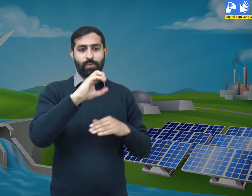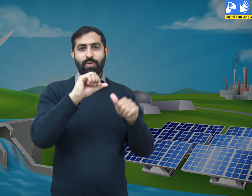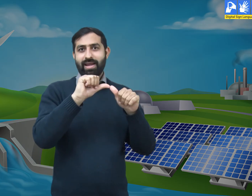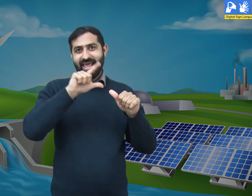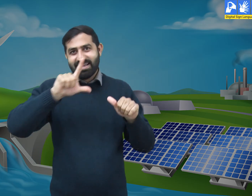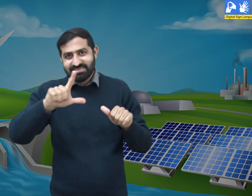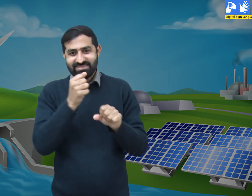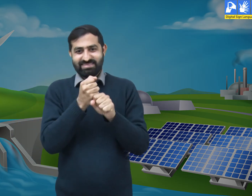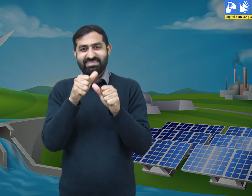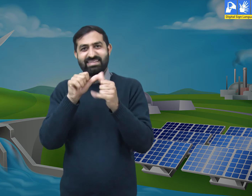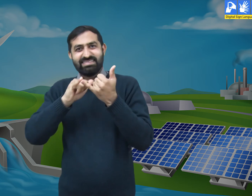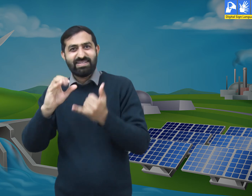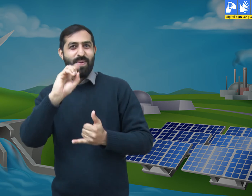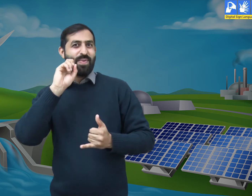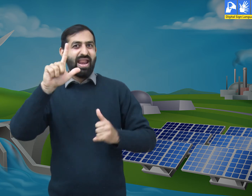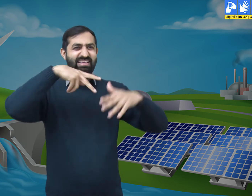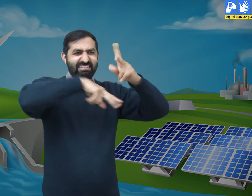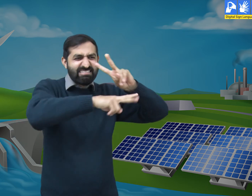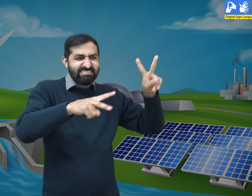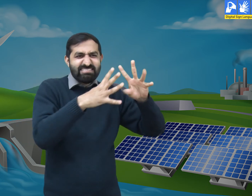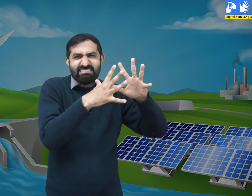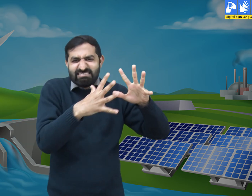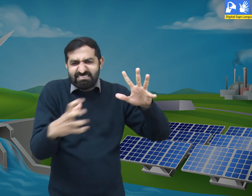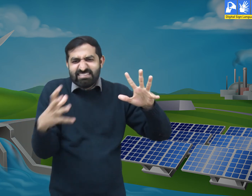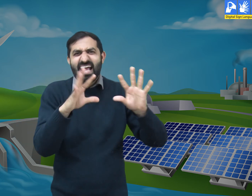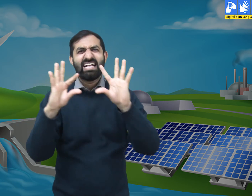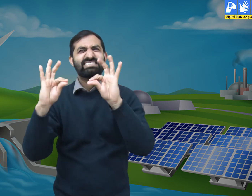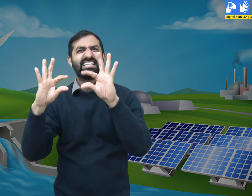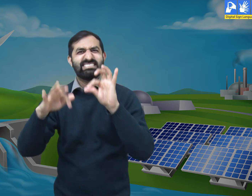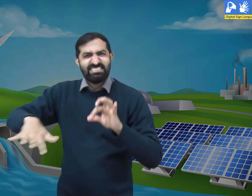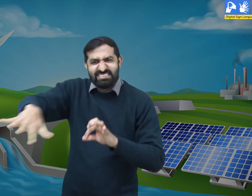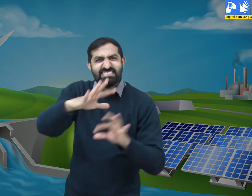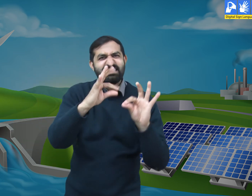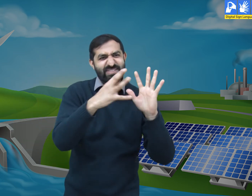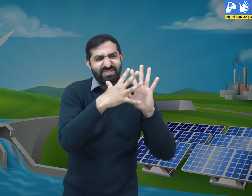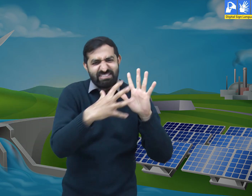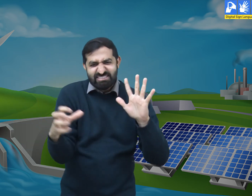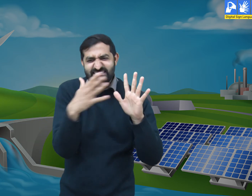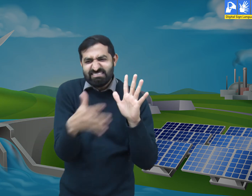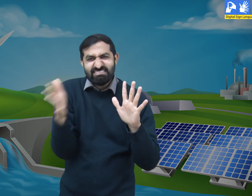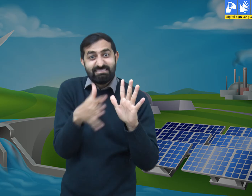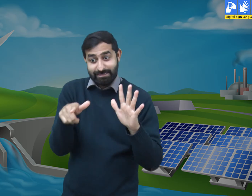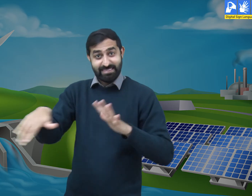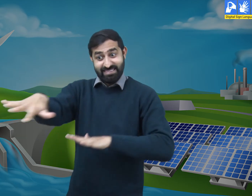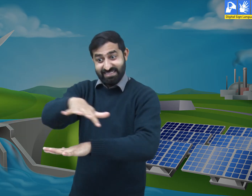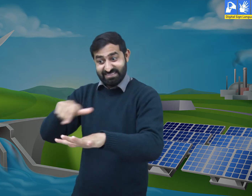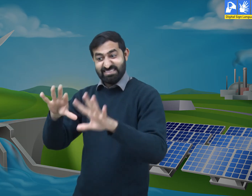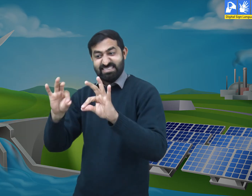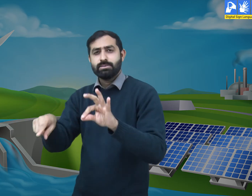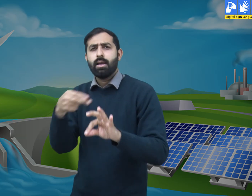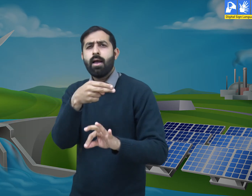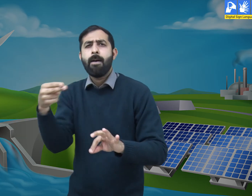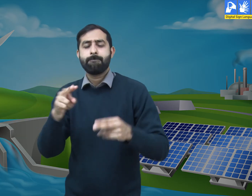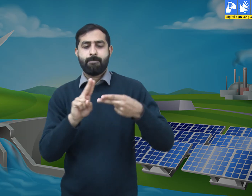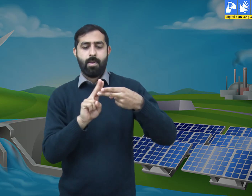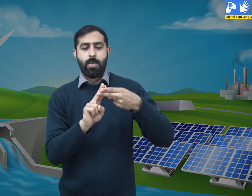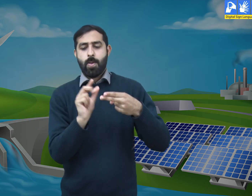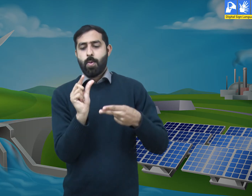Fossil fuels are found in its purest form like crude oil, coal etc. These are extracted and have